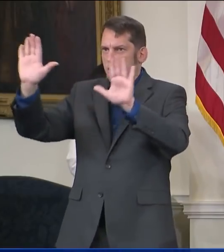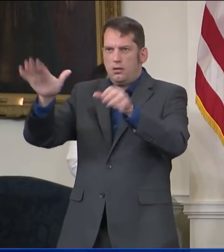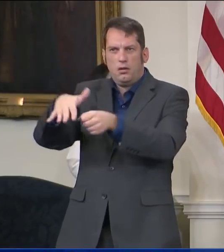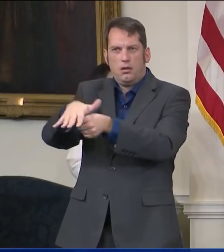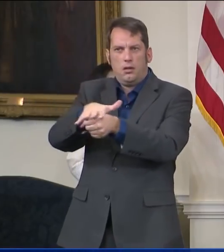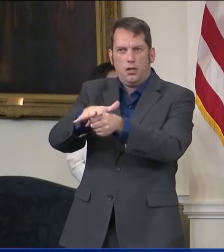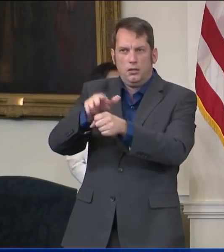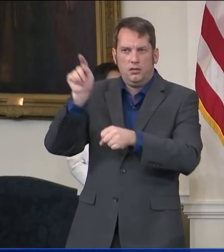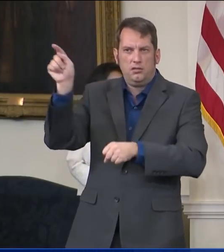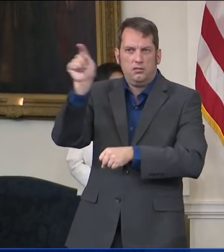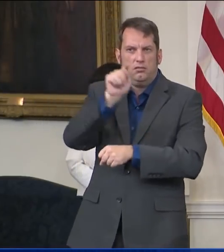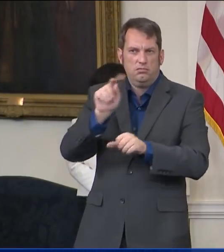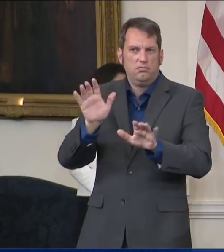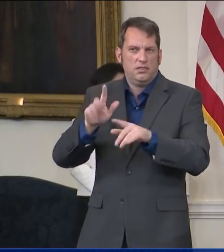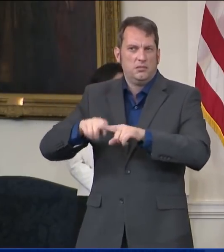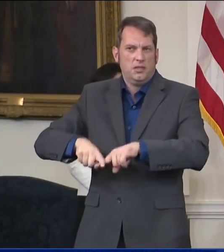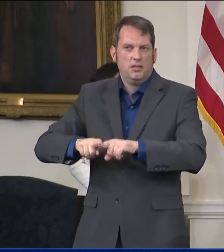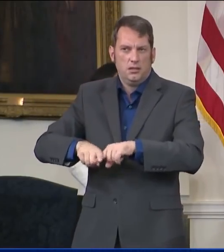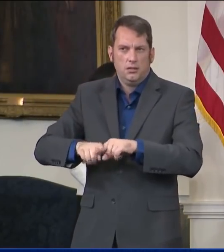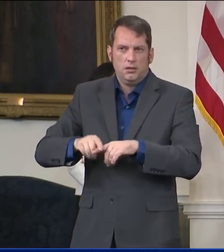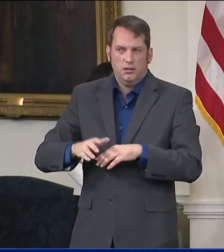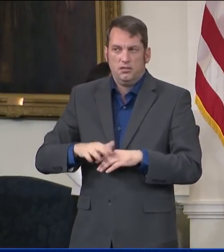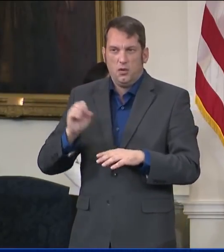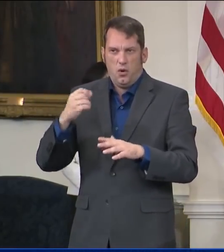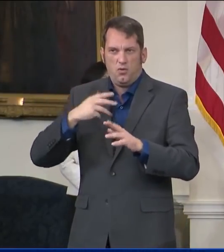PATIENT. IT’S A VERY DYNAMIC.